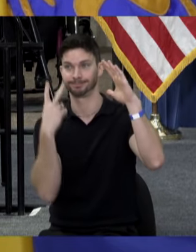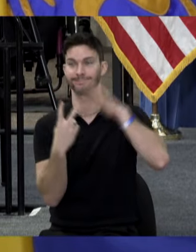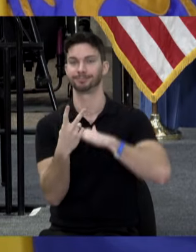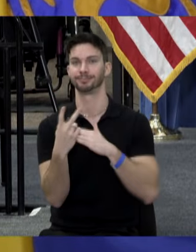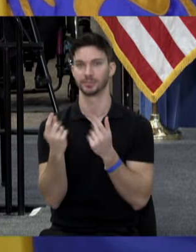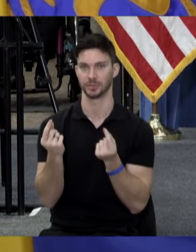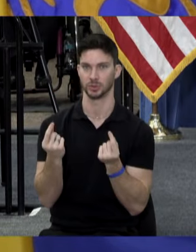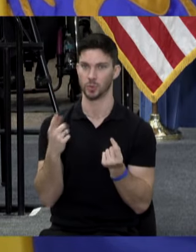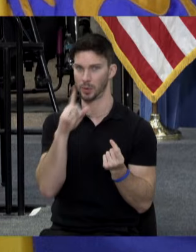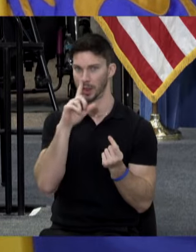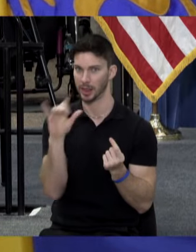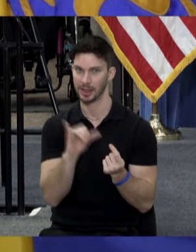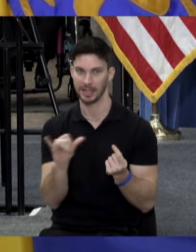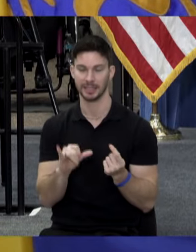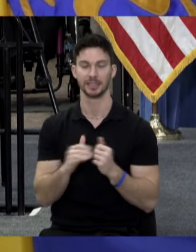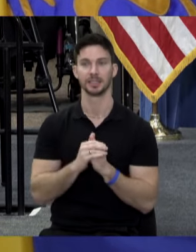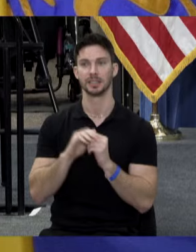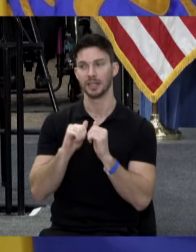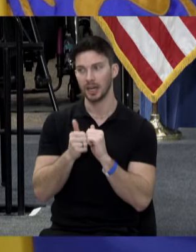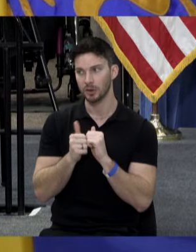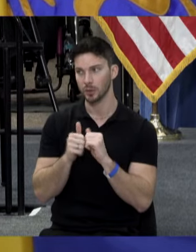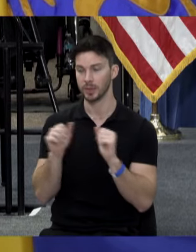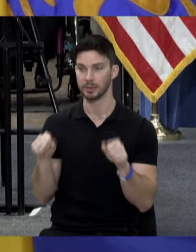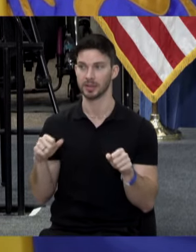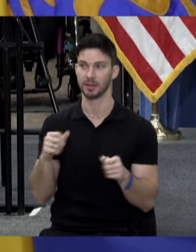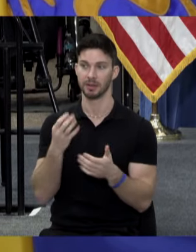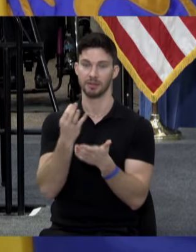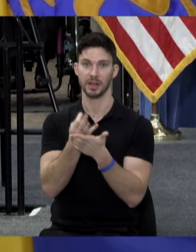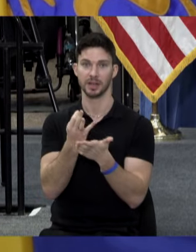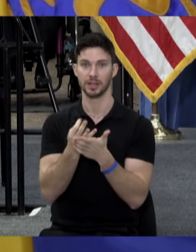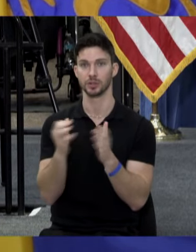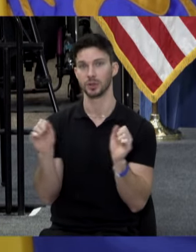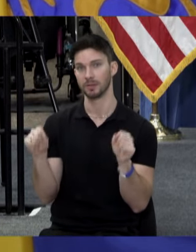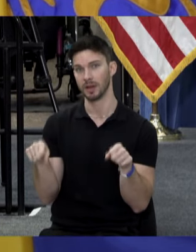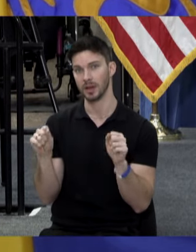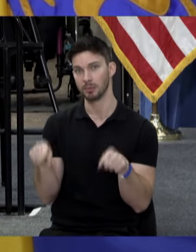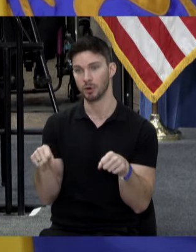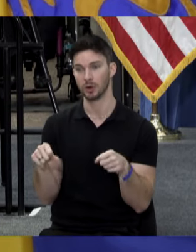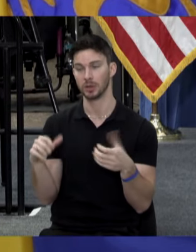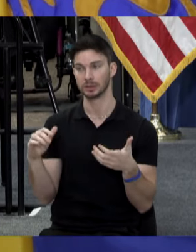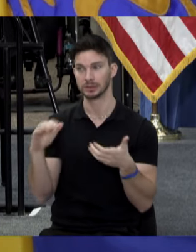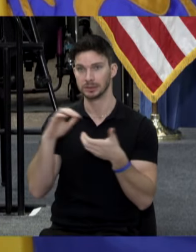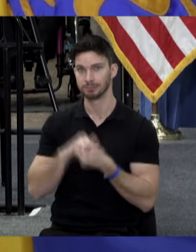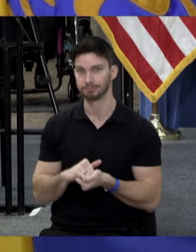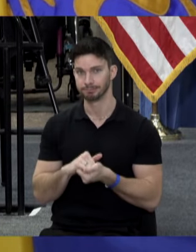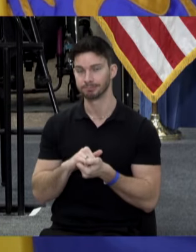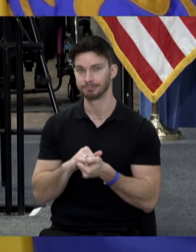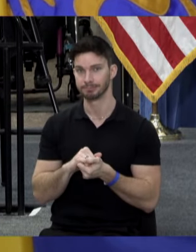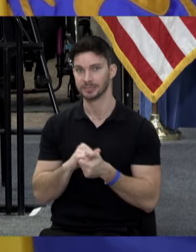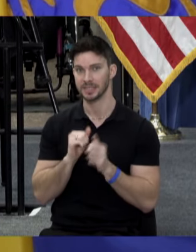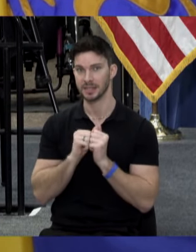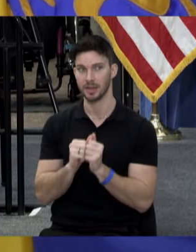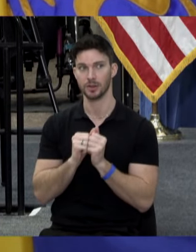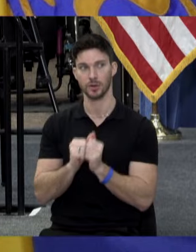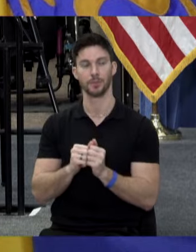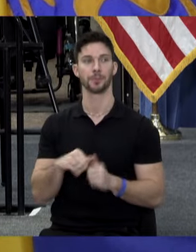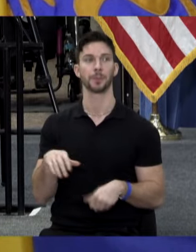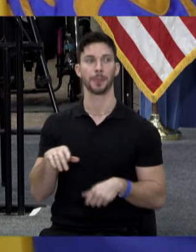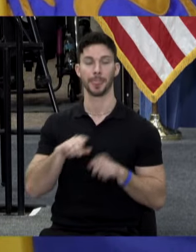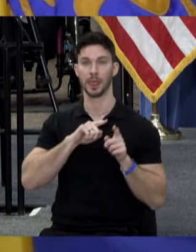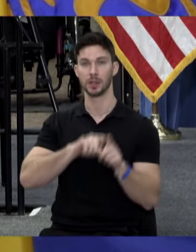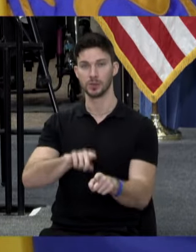we be financially viable as a couple together. And during this time I experienced a great amount